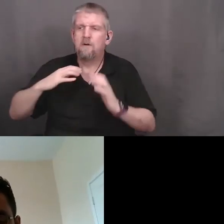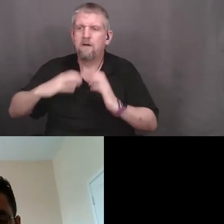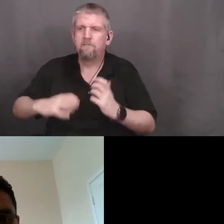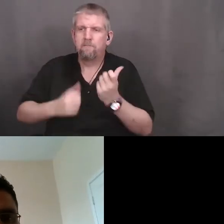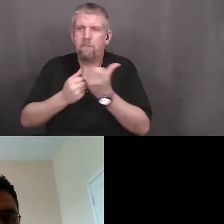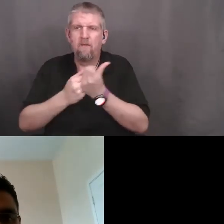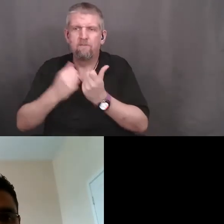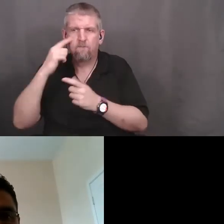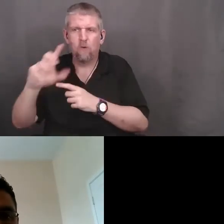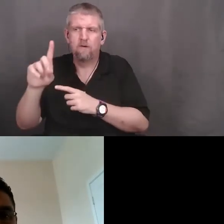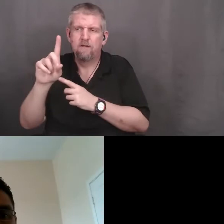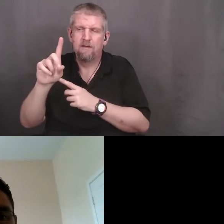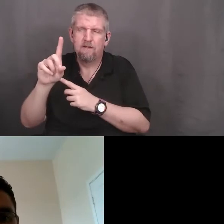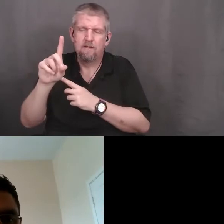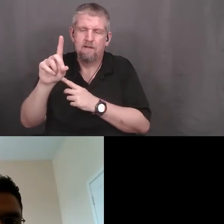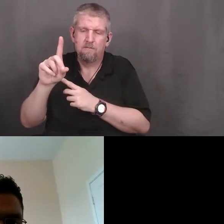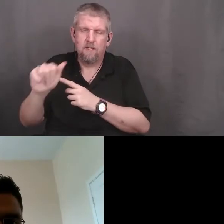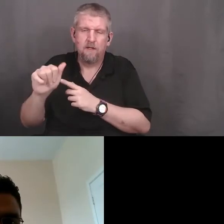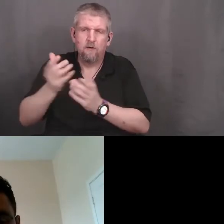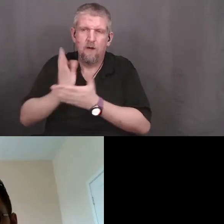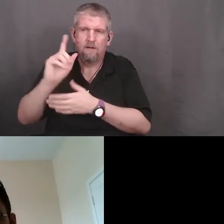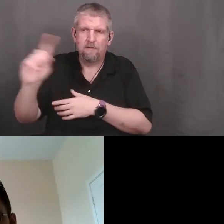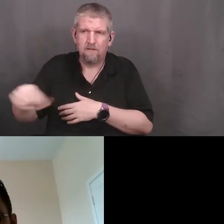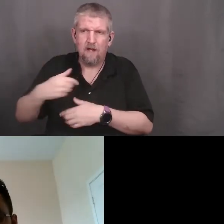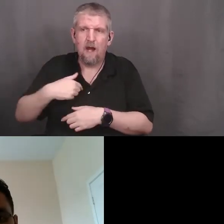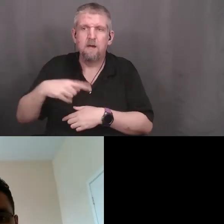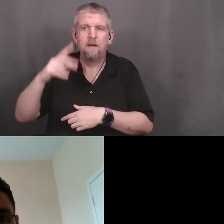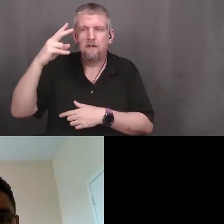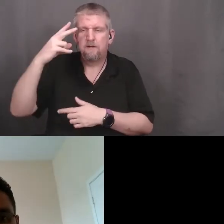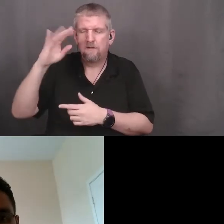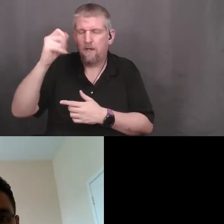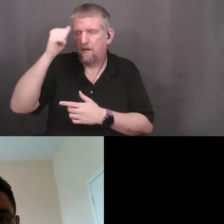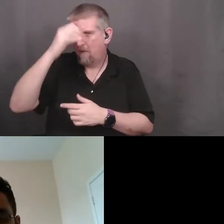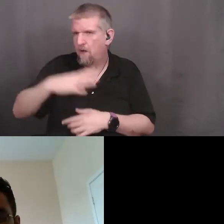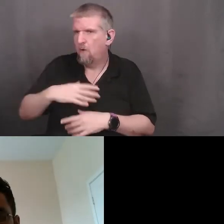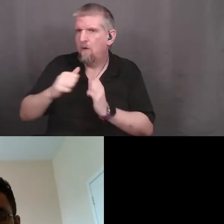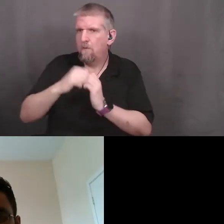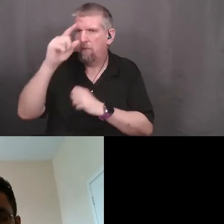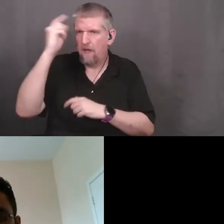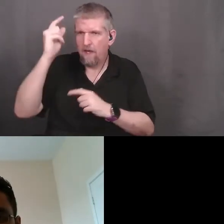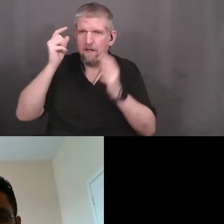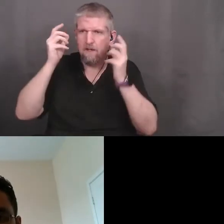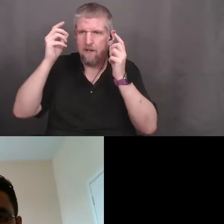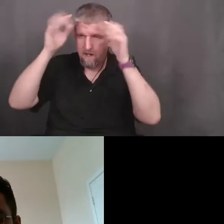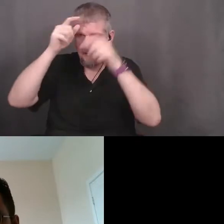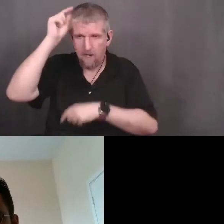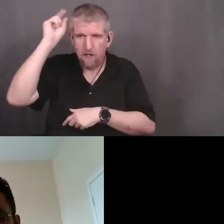I am a Hispanic male with black hair, I wear glasses and I have a black beard